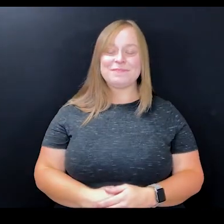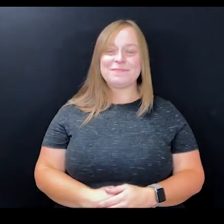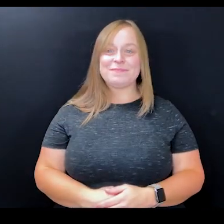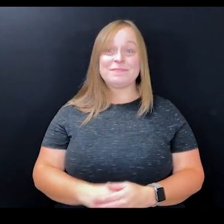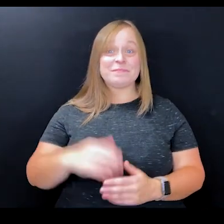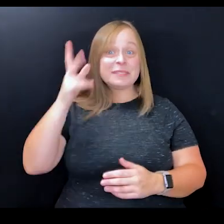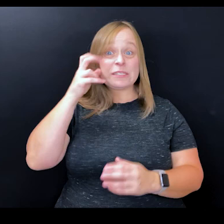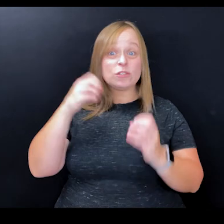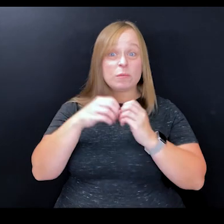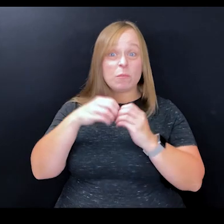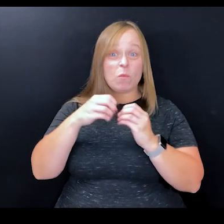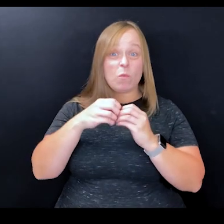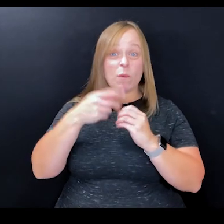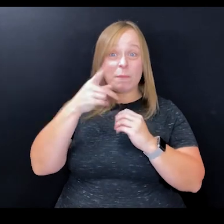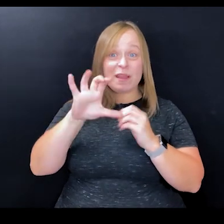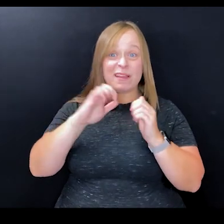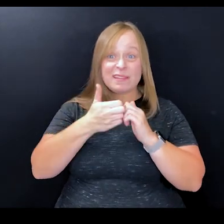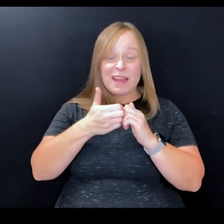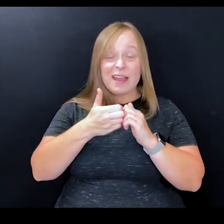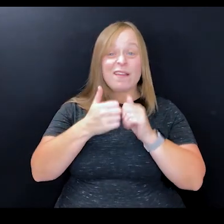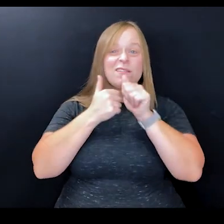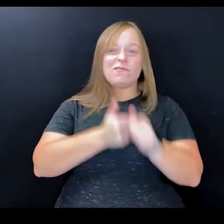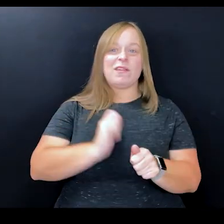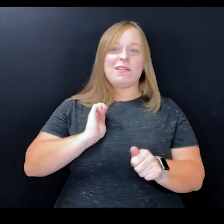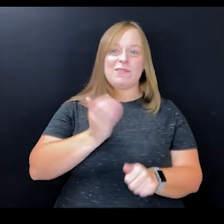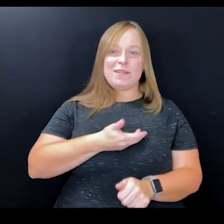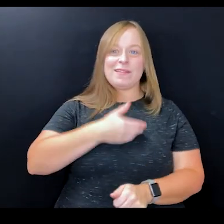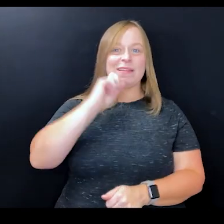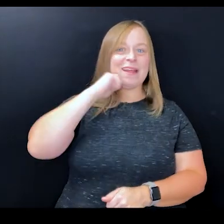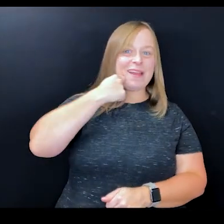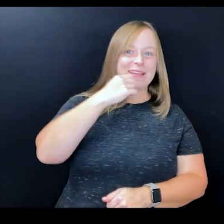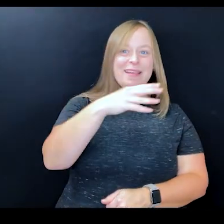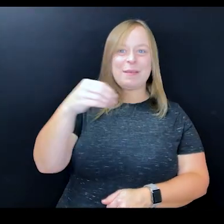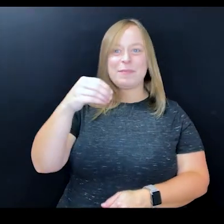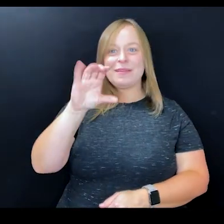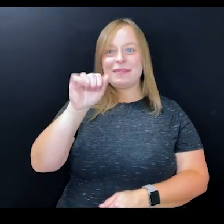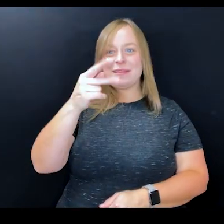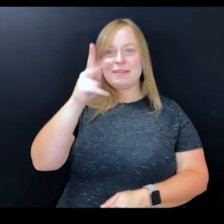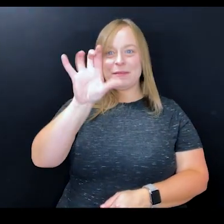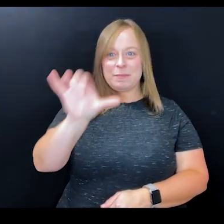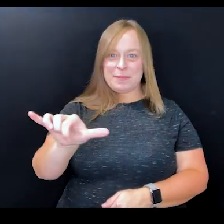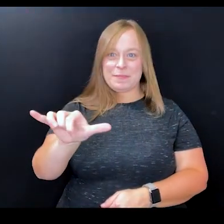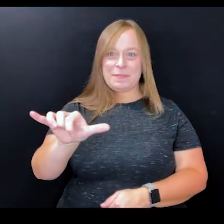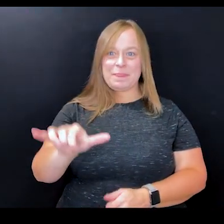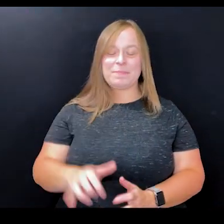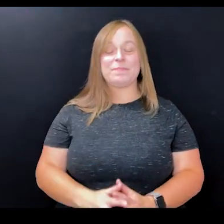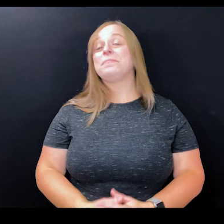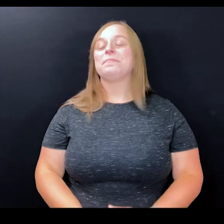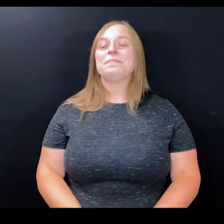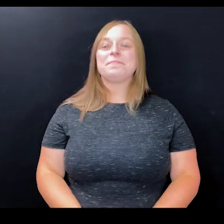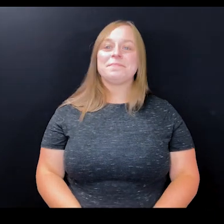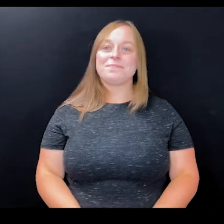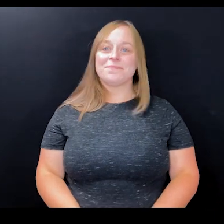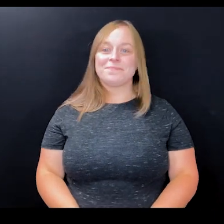To listen to more Empire State of Rights Closed Captioned, follow us on Apple Podcasts and Spotify.